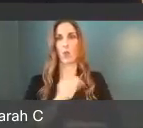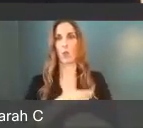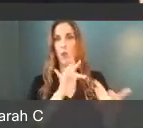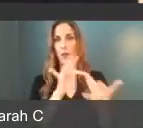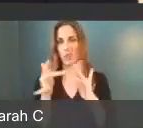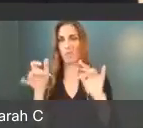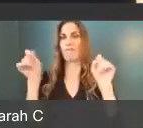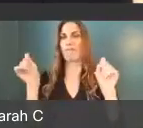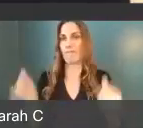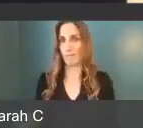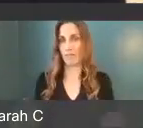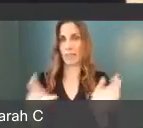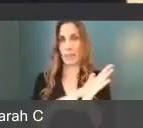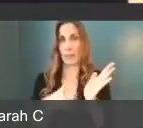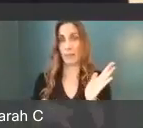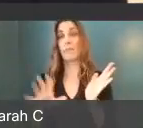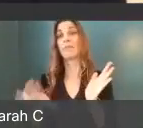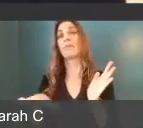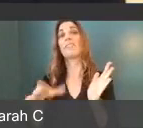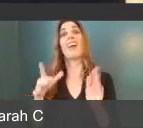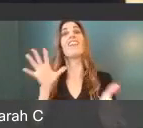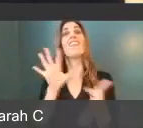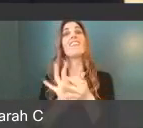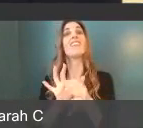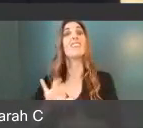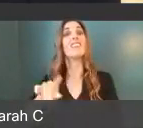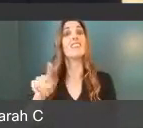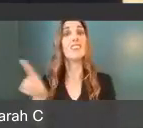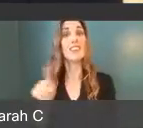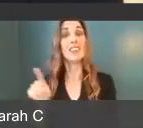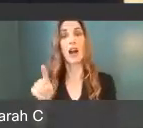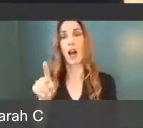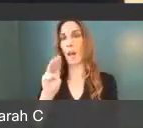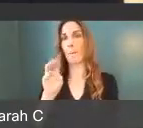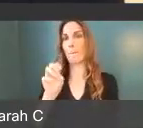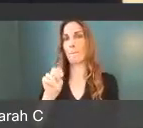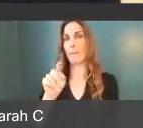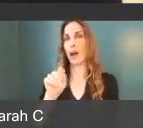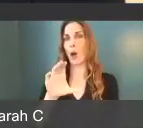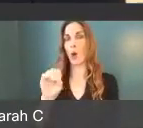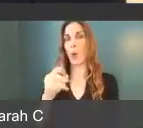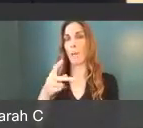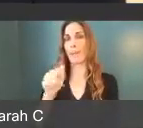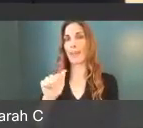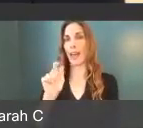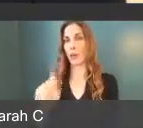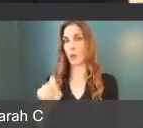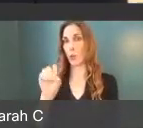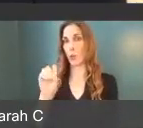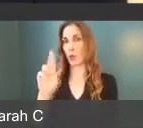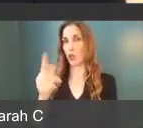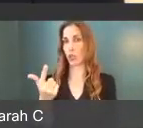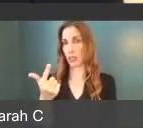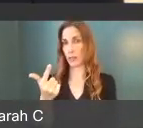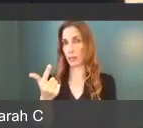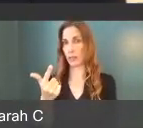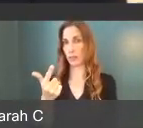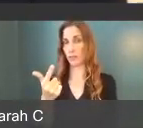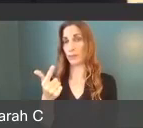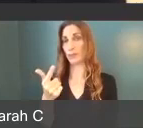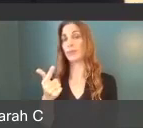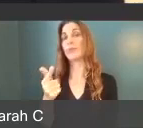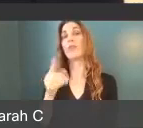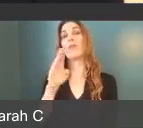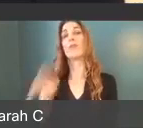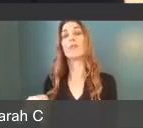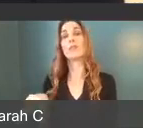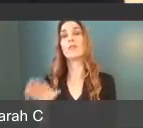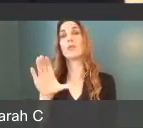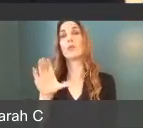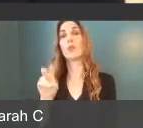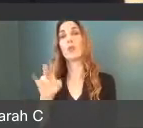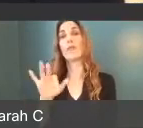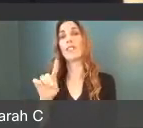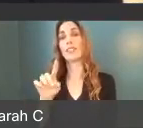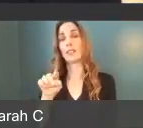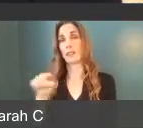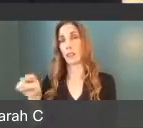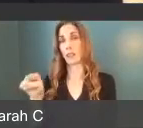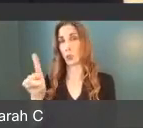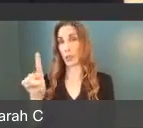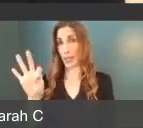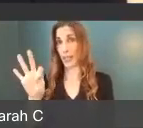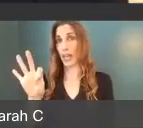The pre-registration link can be found at www.montcopa.org/COVID-19